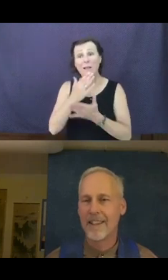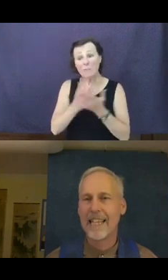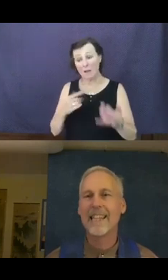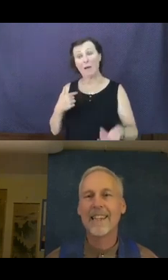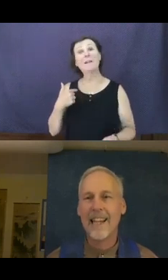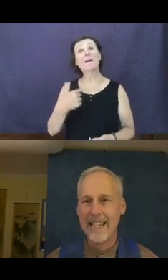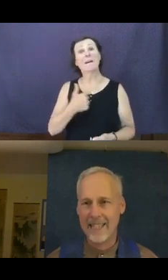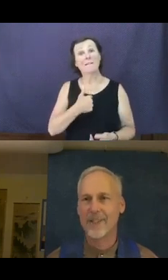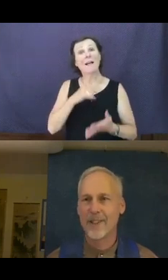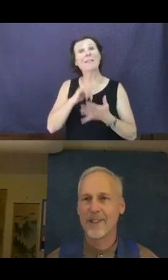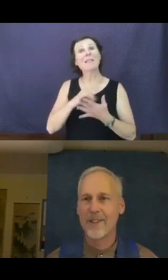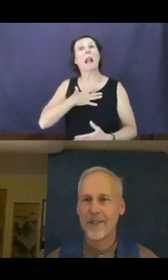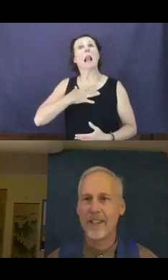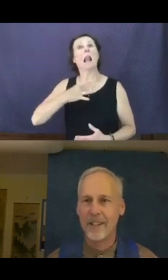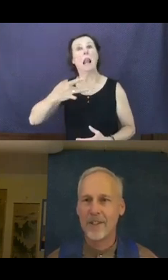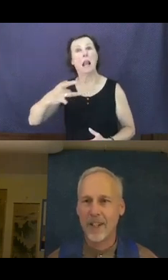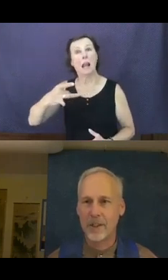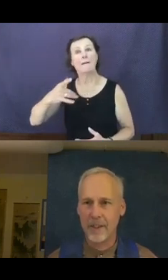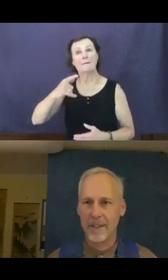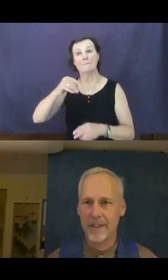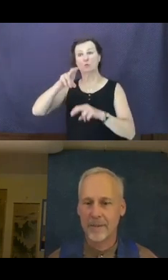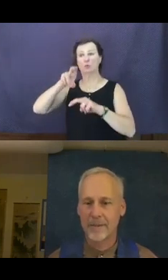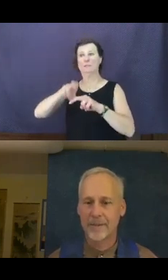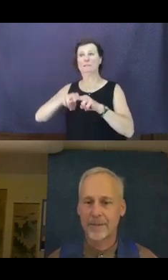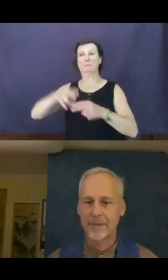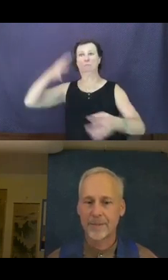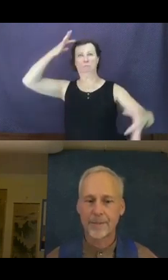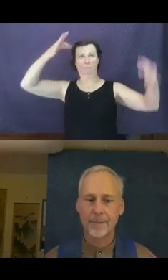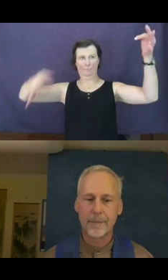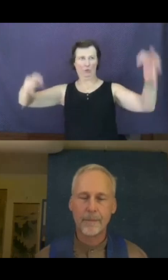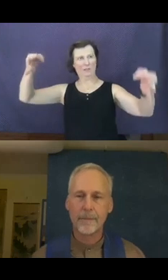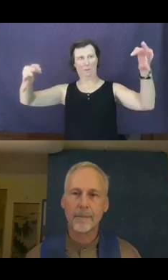that likes to sit in judgment.